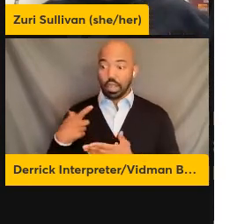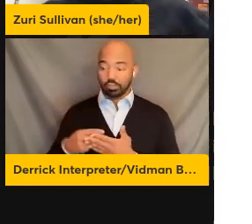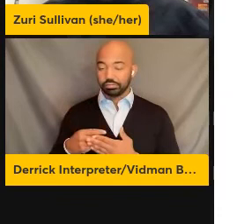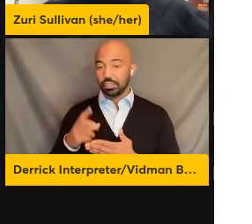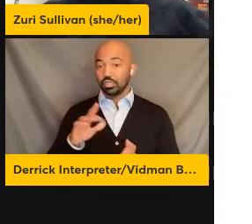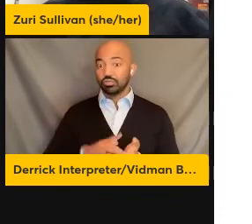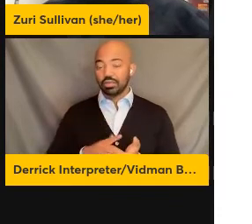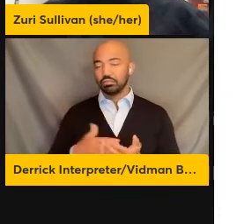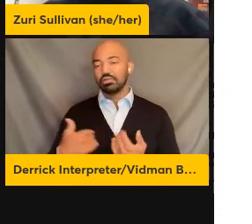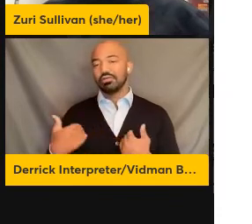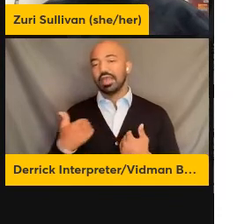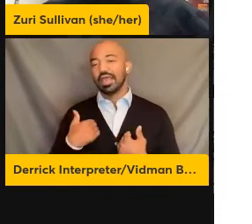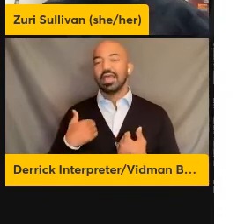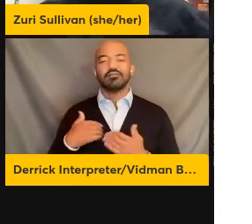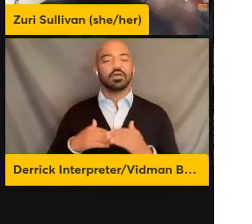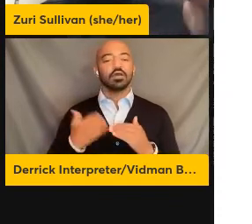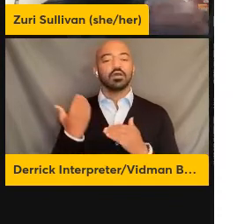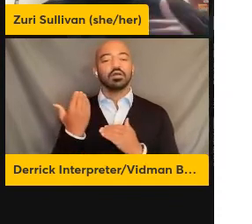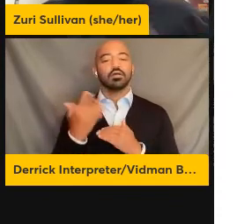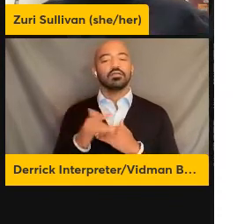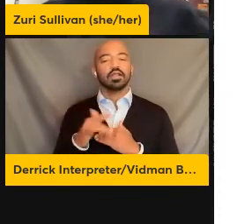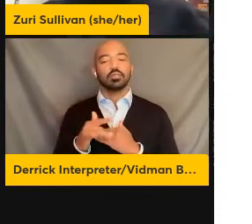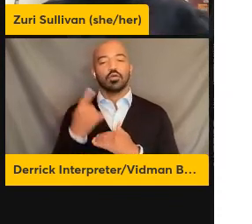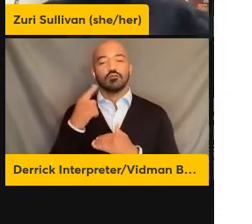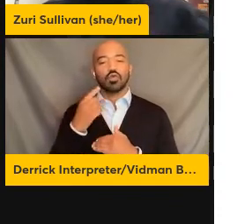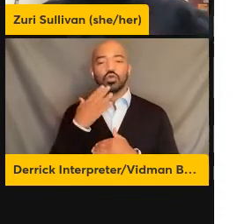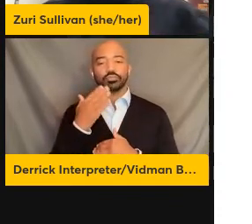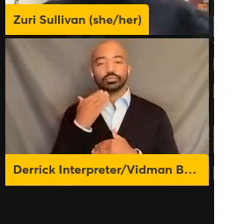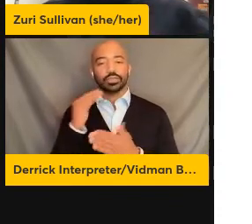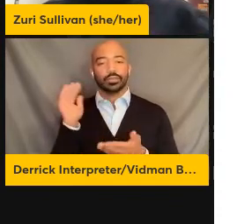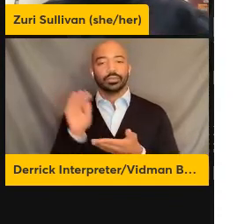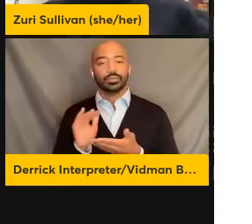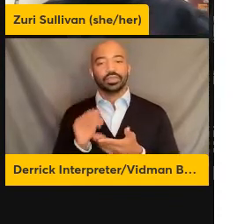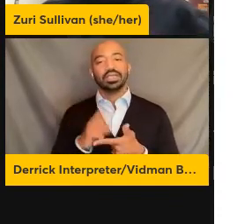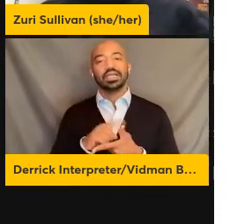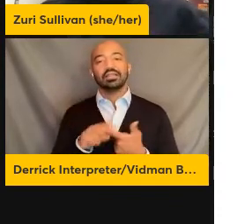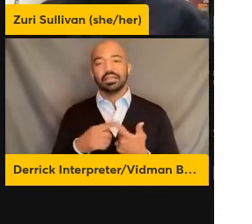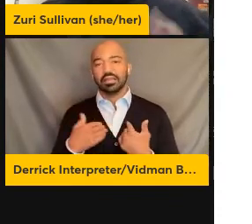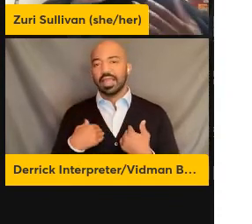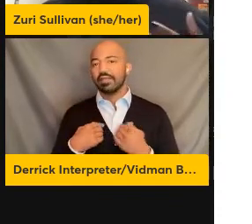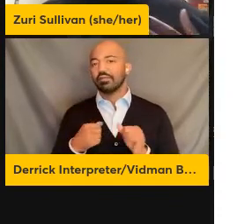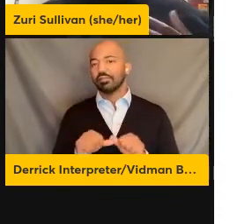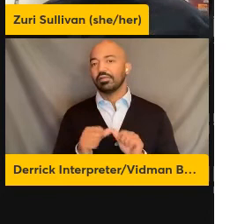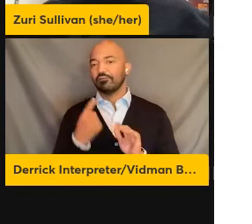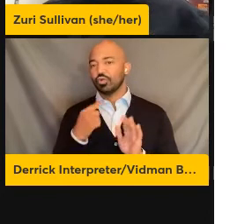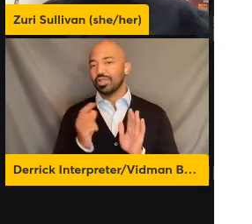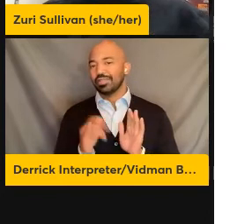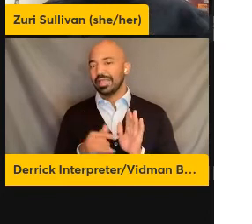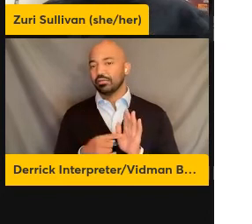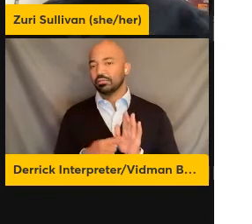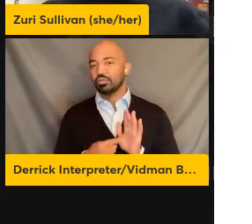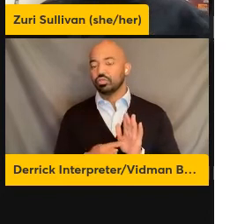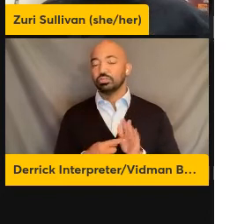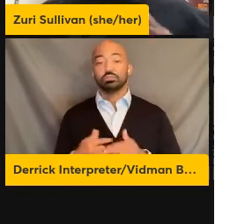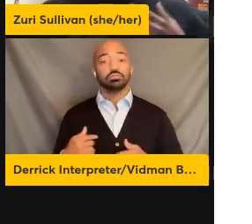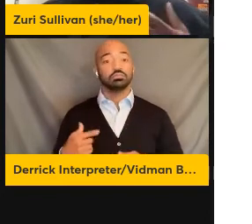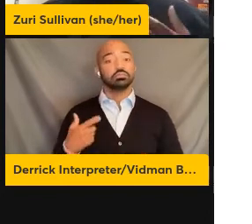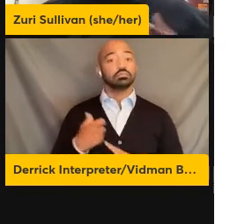carbohydrate availability, show a reduction in the expression of this program. So having established that this is a robust model